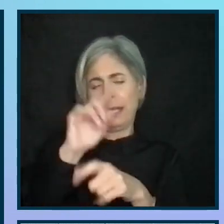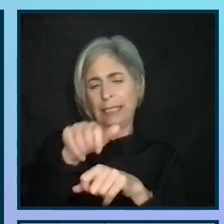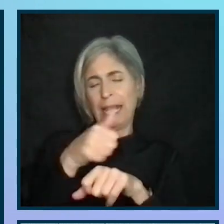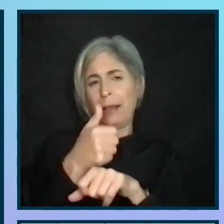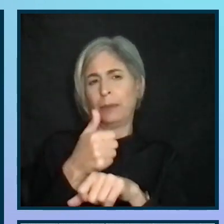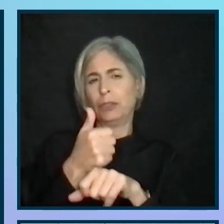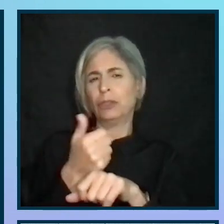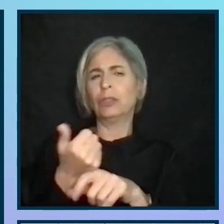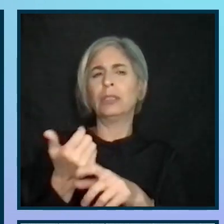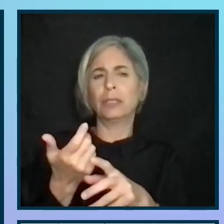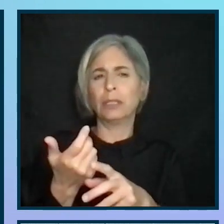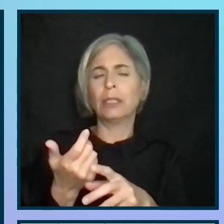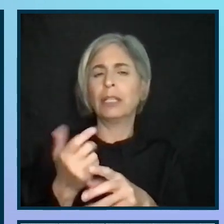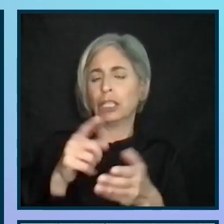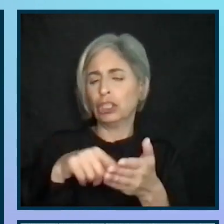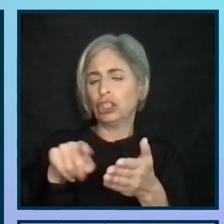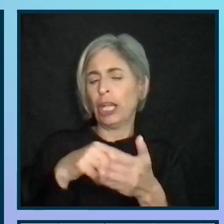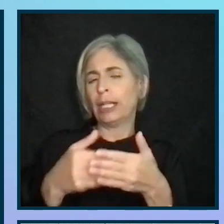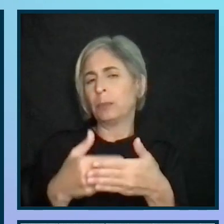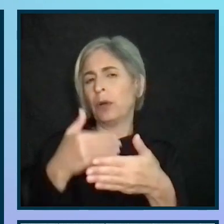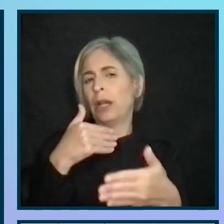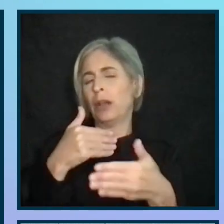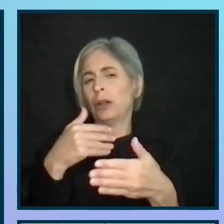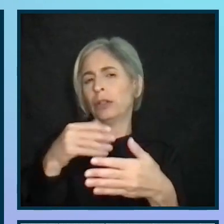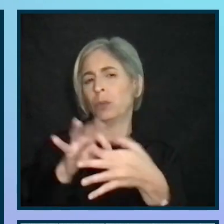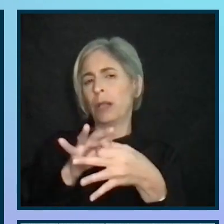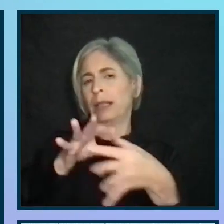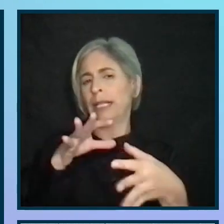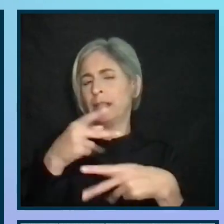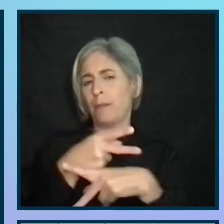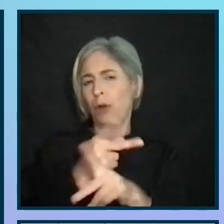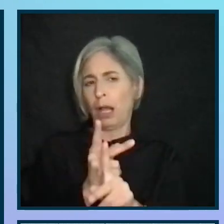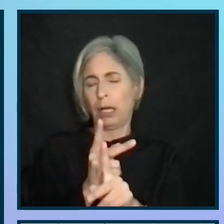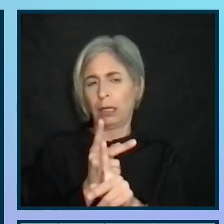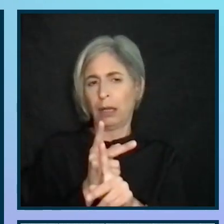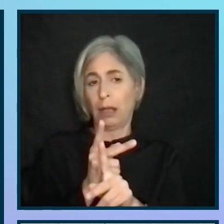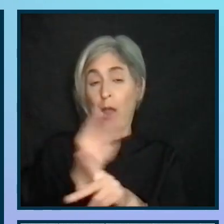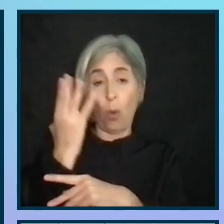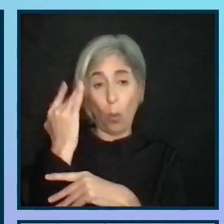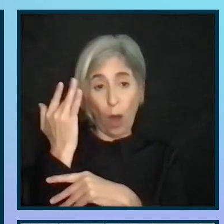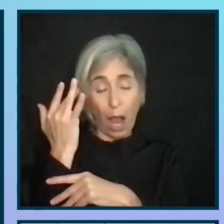for accessibility checks, prior to product releases. This would be to ensure that accessibility bugs